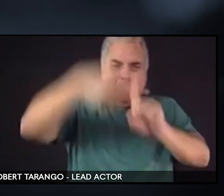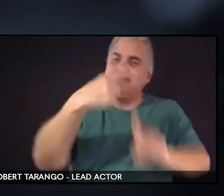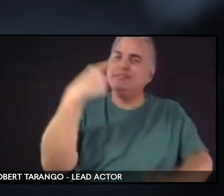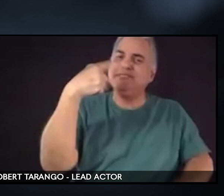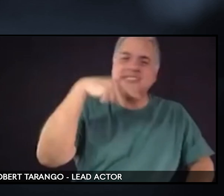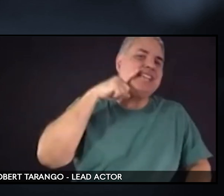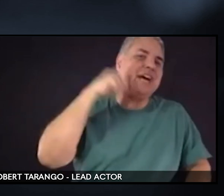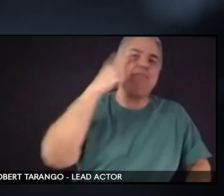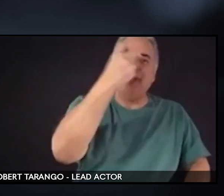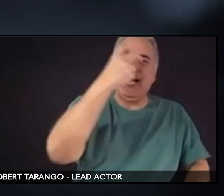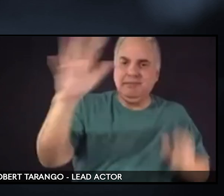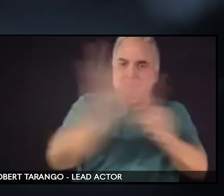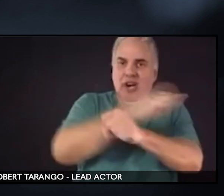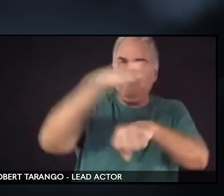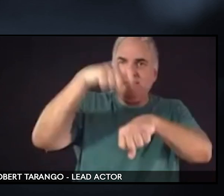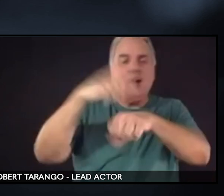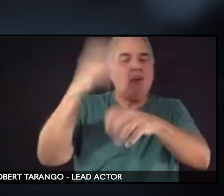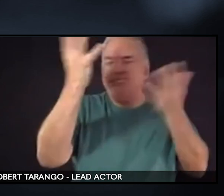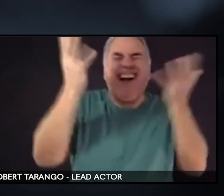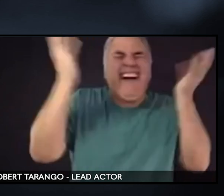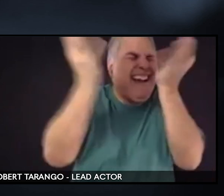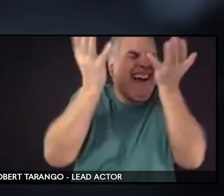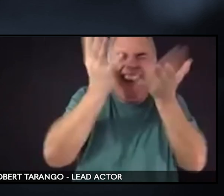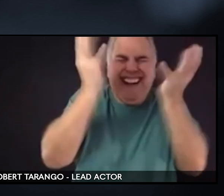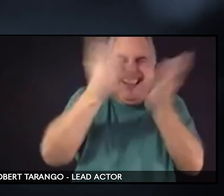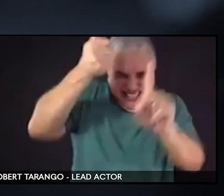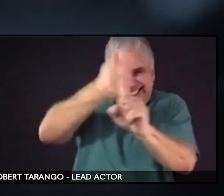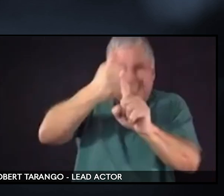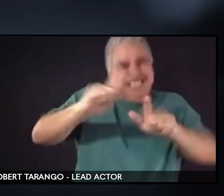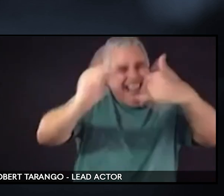whether you have a disability or not, regardless of how you see yourself